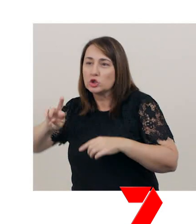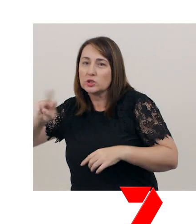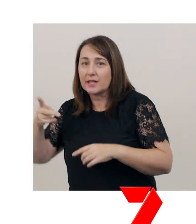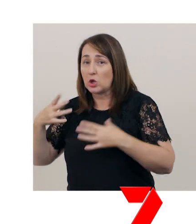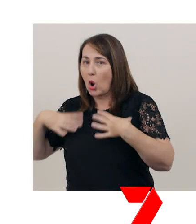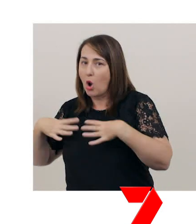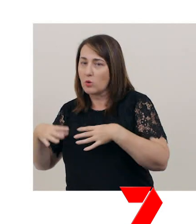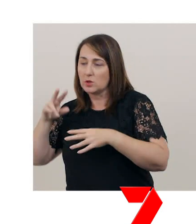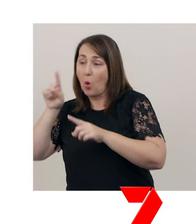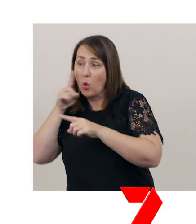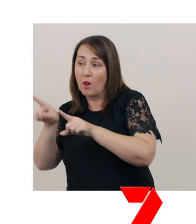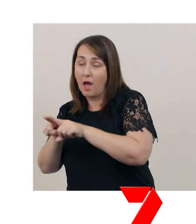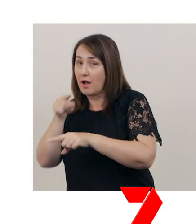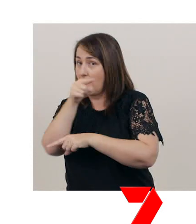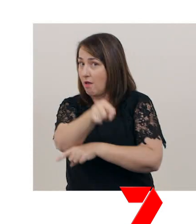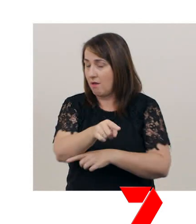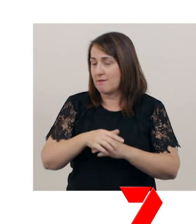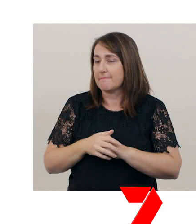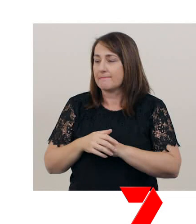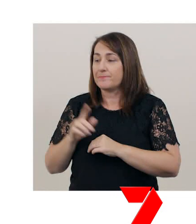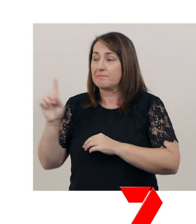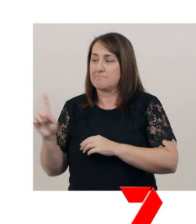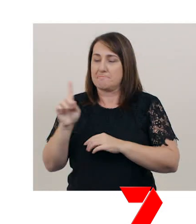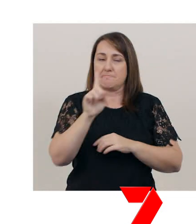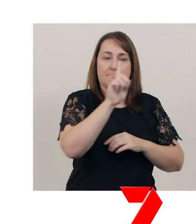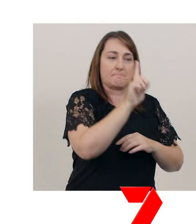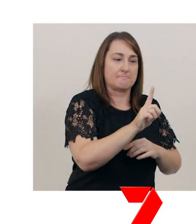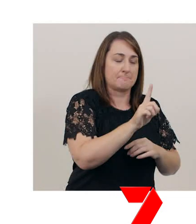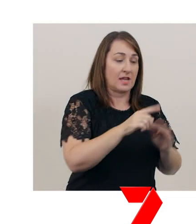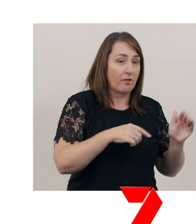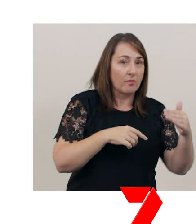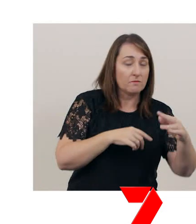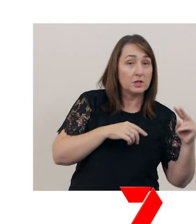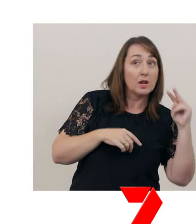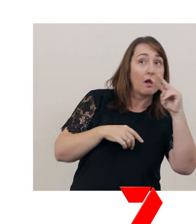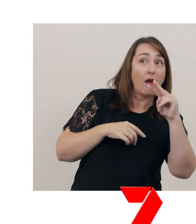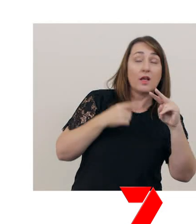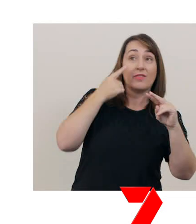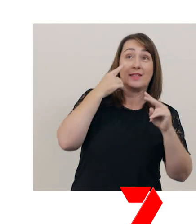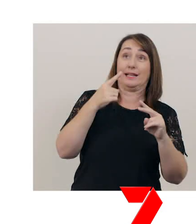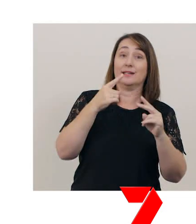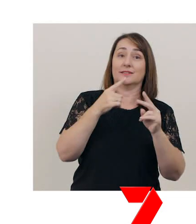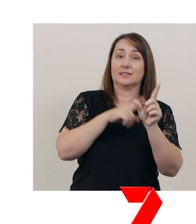Unaware of the danger, the little fish floated up to the bank, to greet the cunning old lady disguised as Ye Xian.